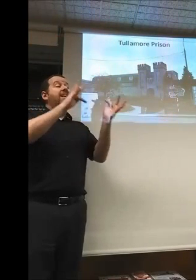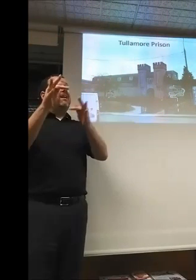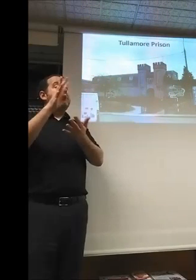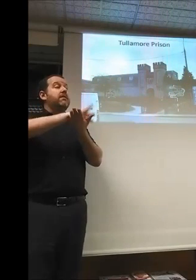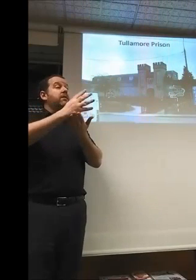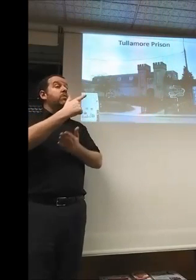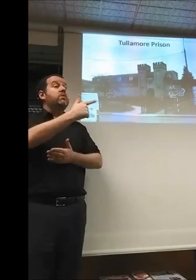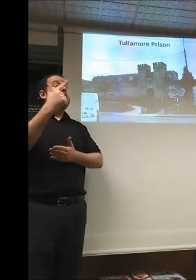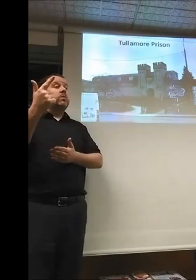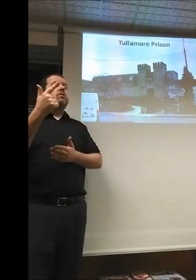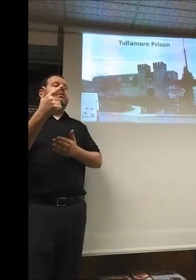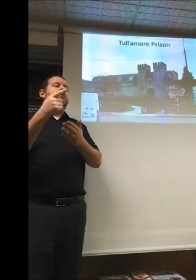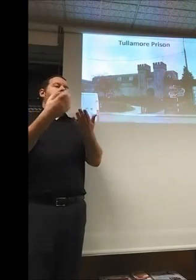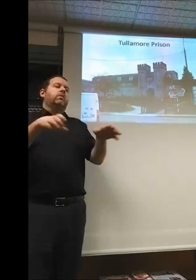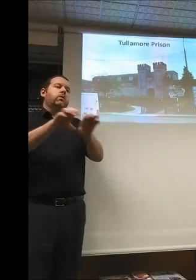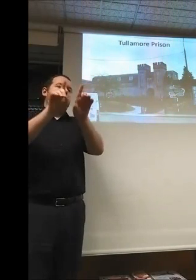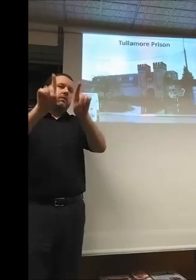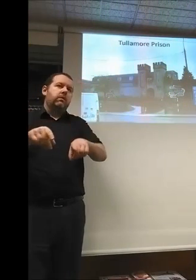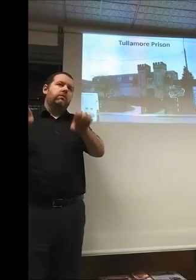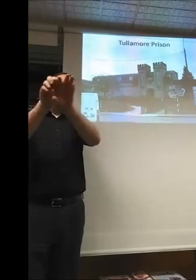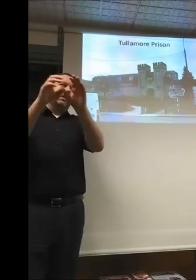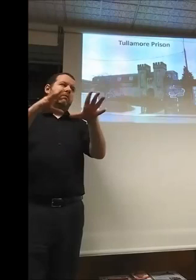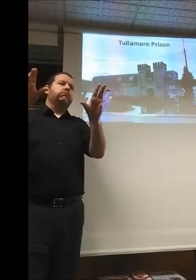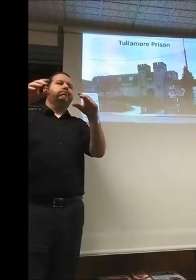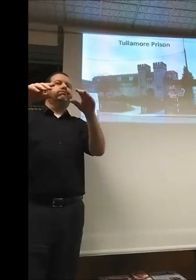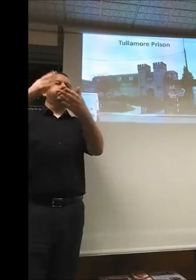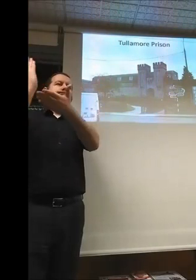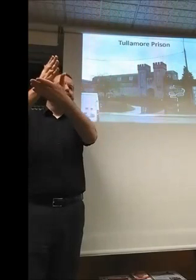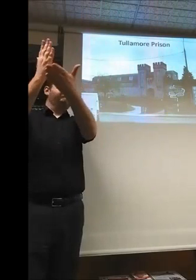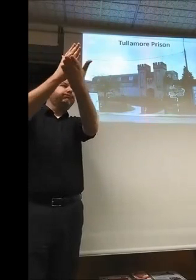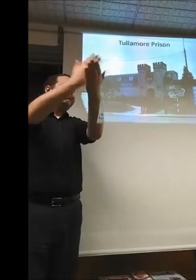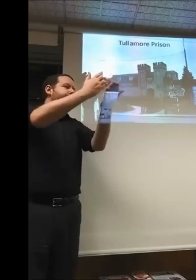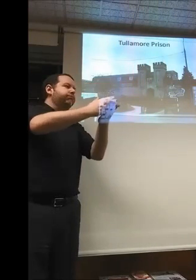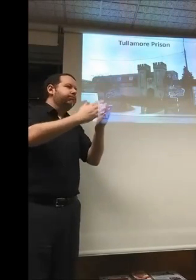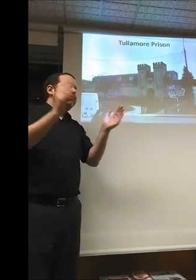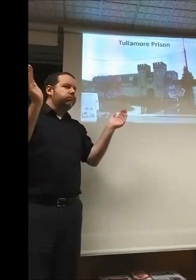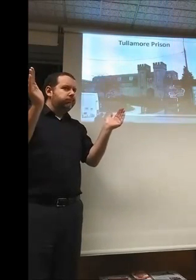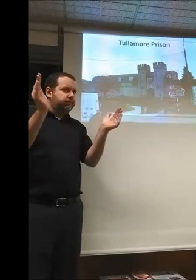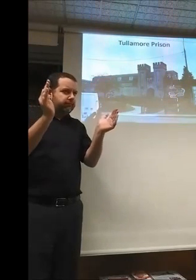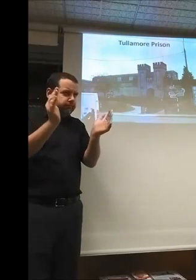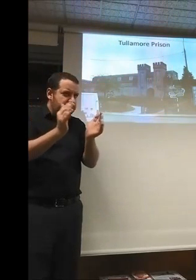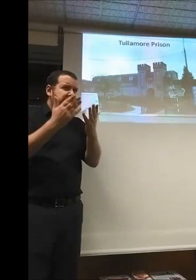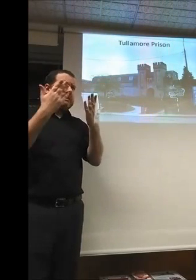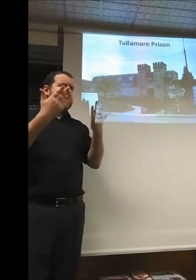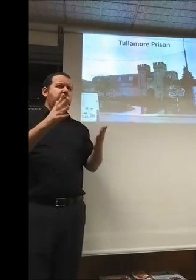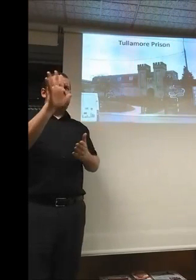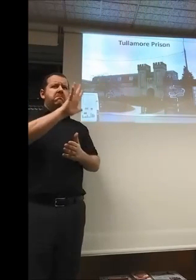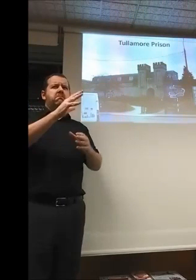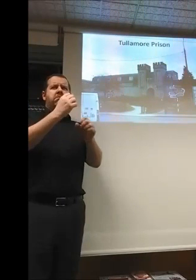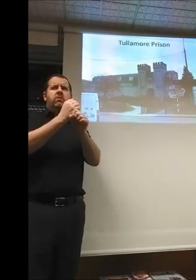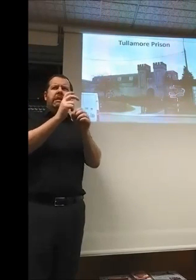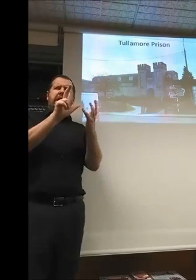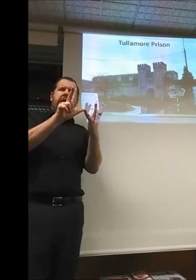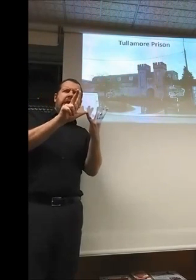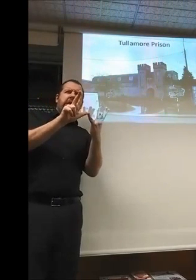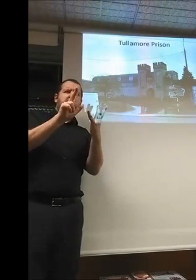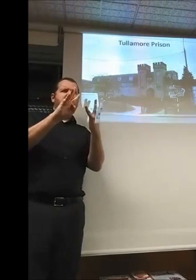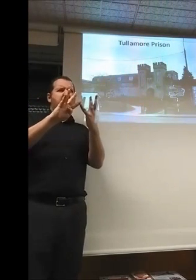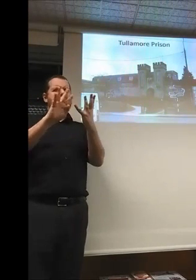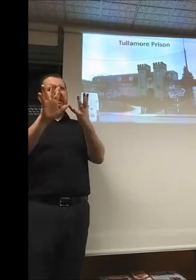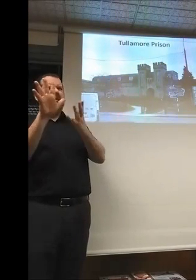all around the country, and after 1922 many started closing down and now there’s only